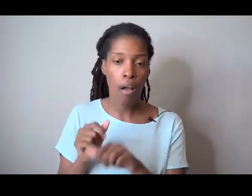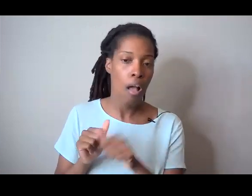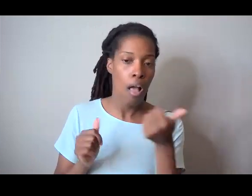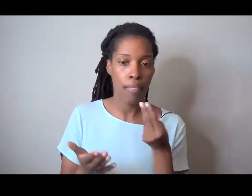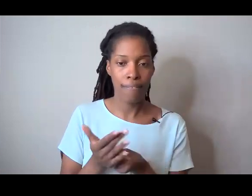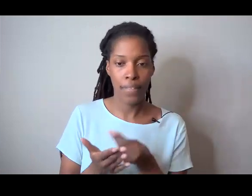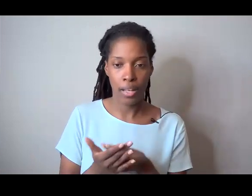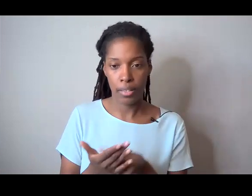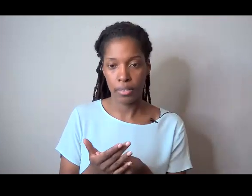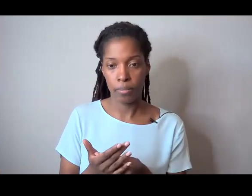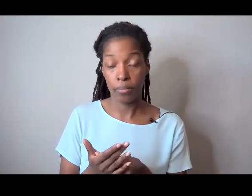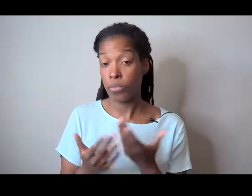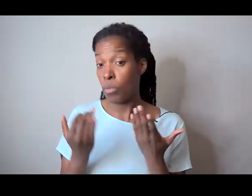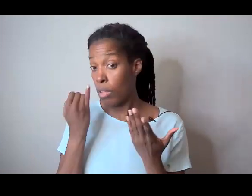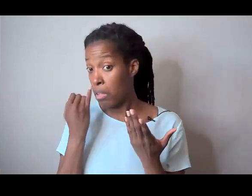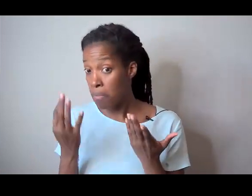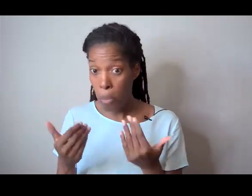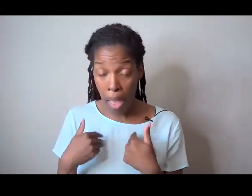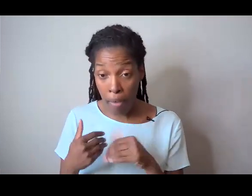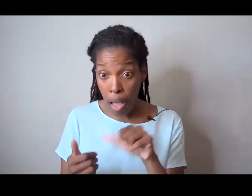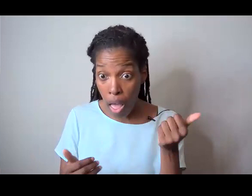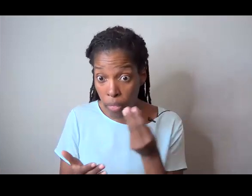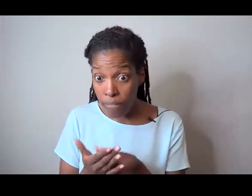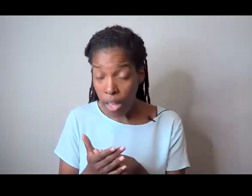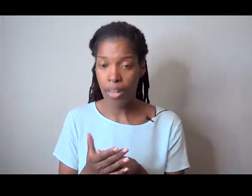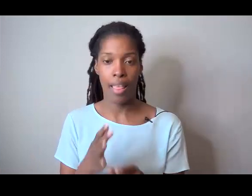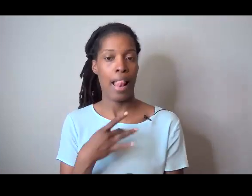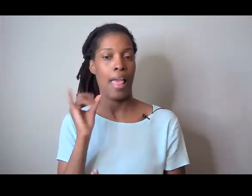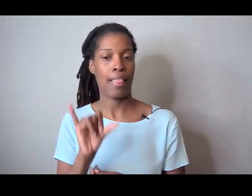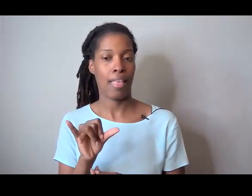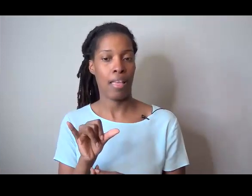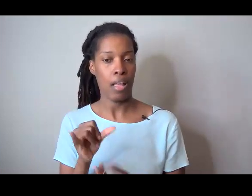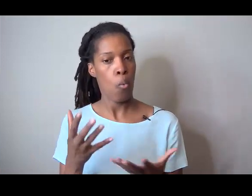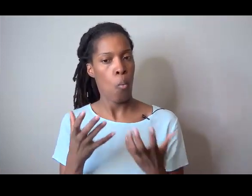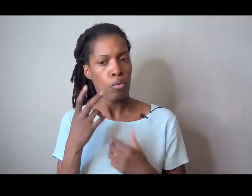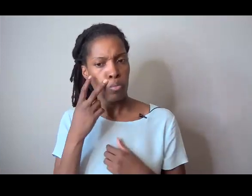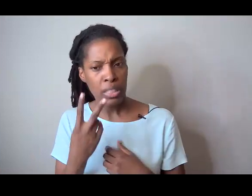If you do have other funding, they like that. They would like to see you're not relying on just one entity.